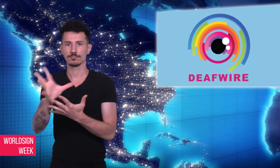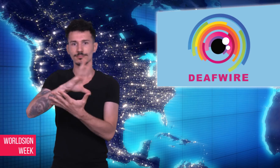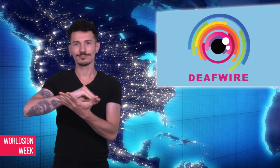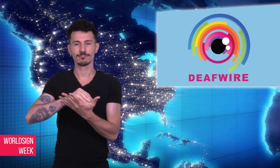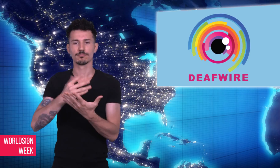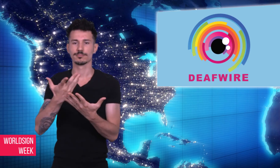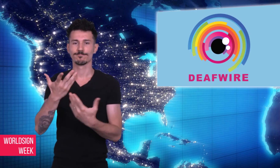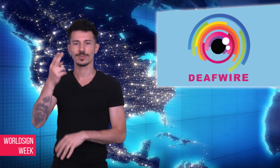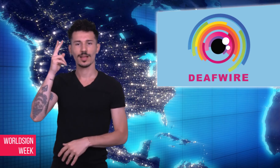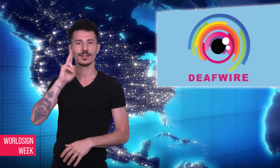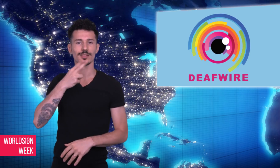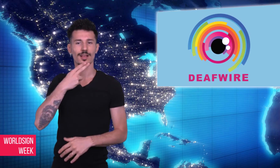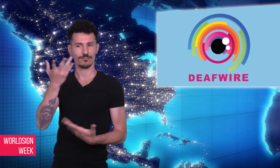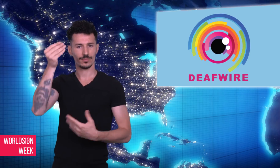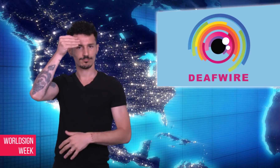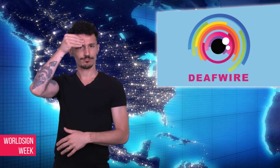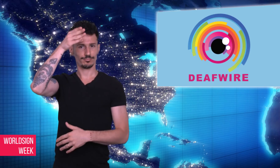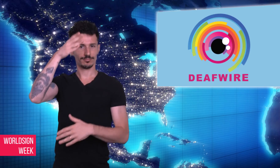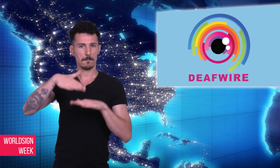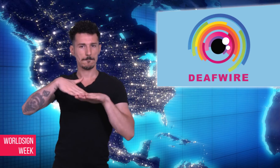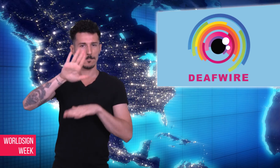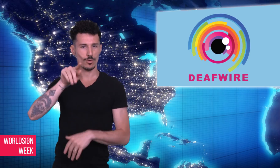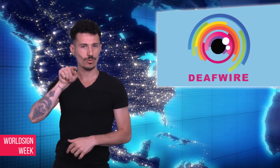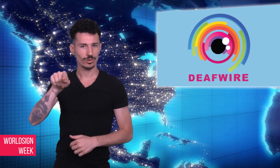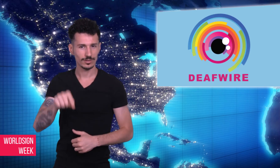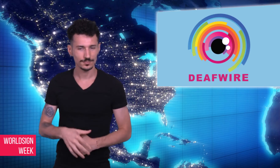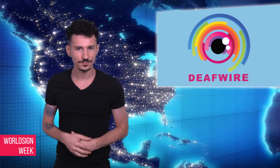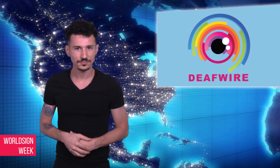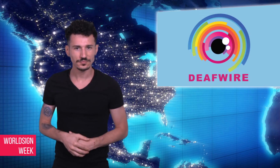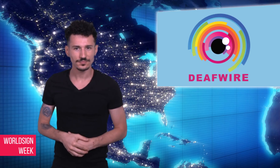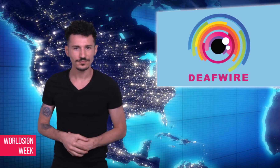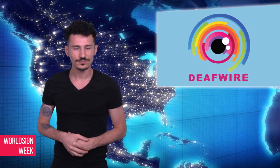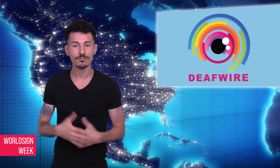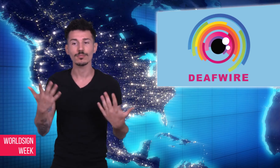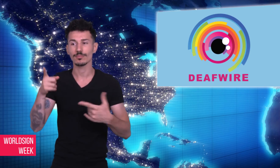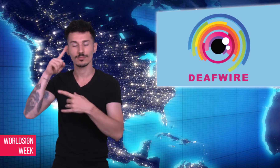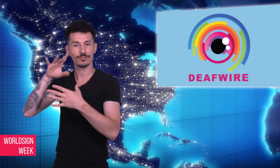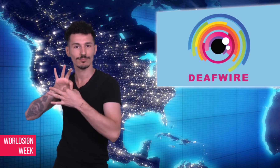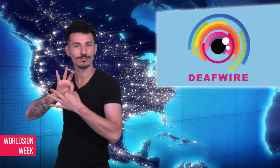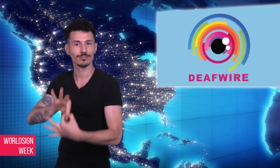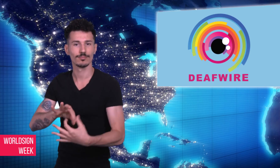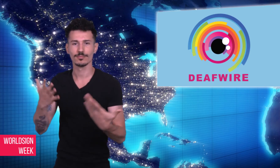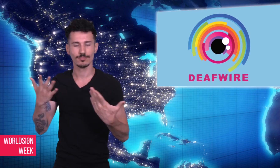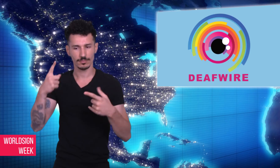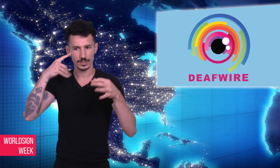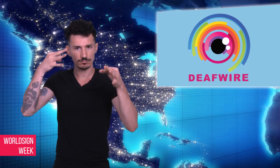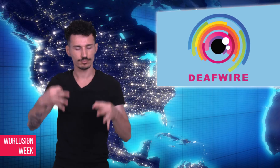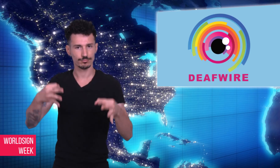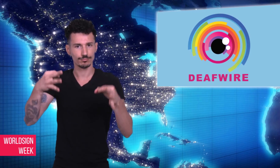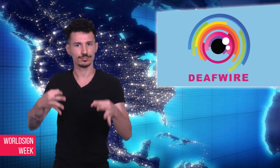making Deaf individuals more intelligent as they become more